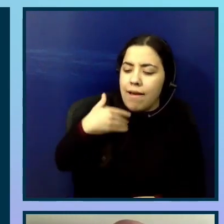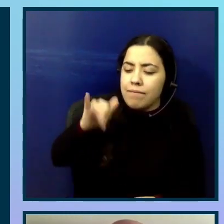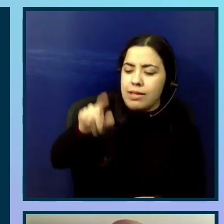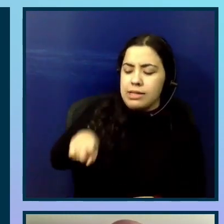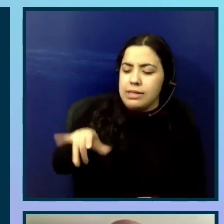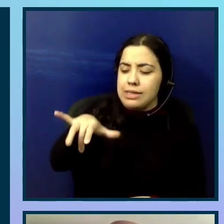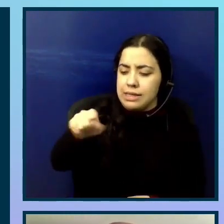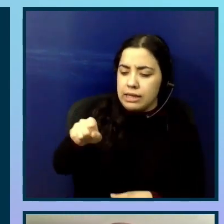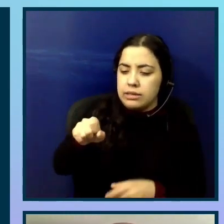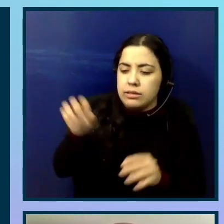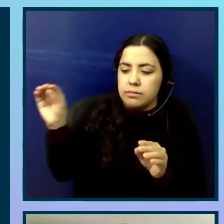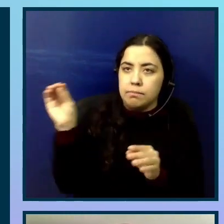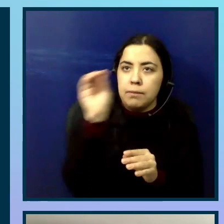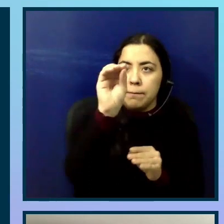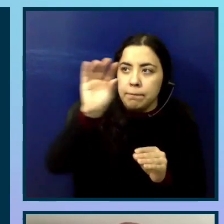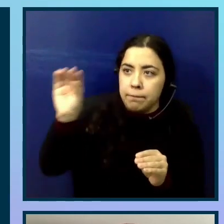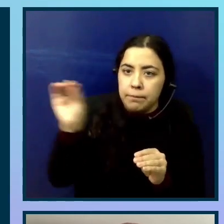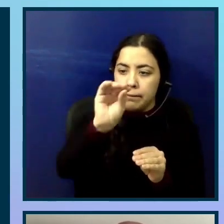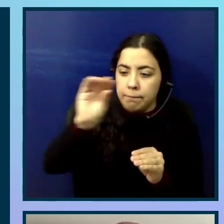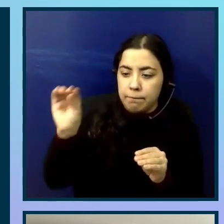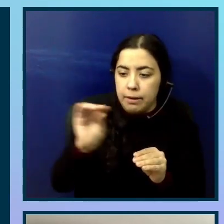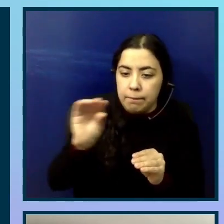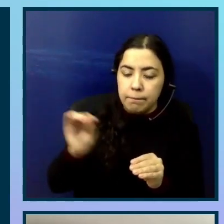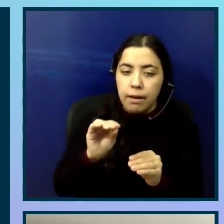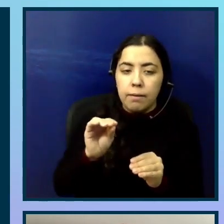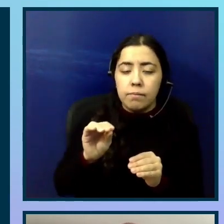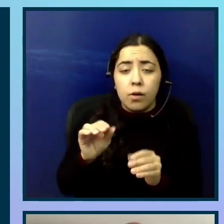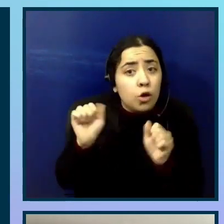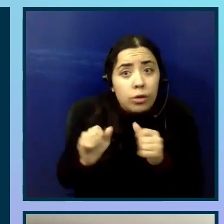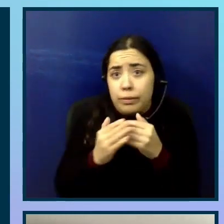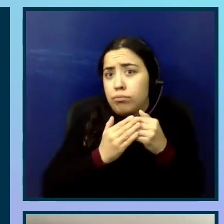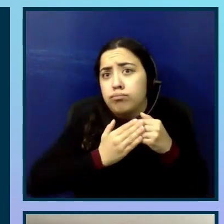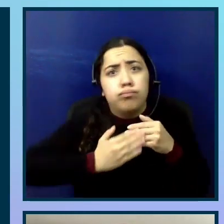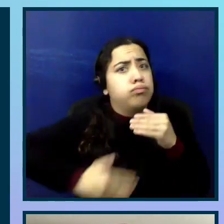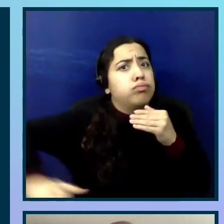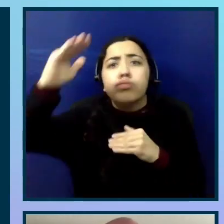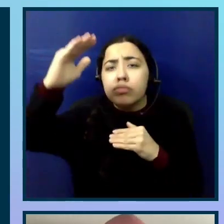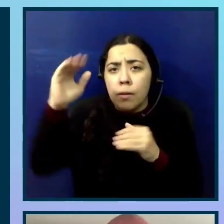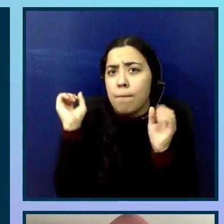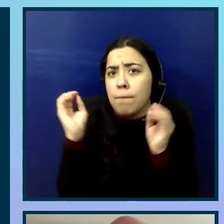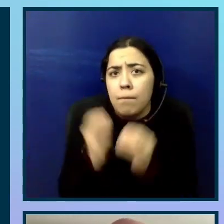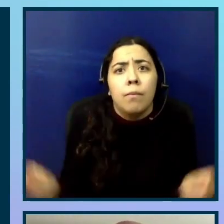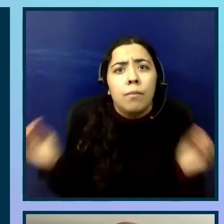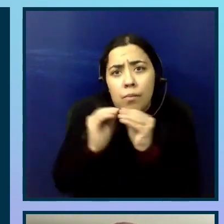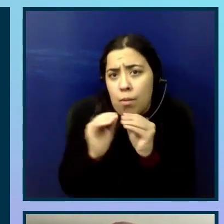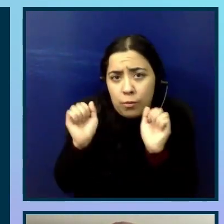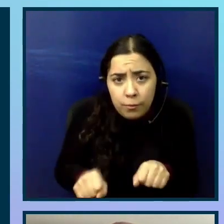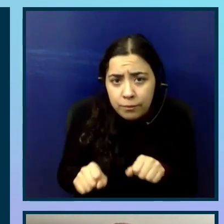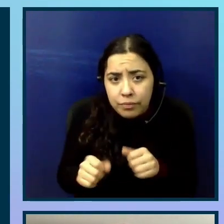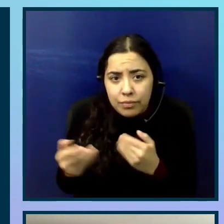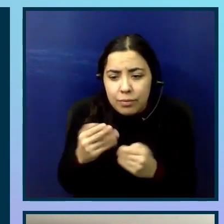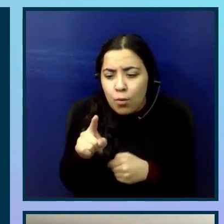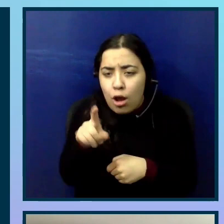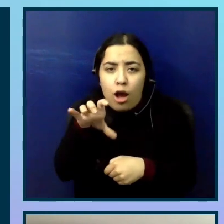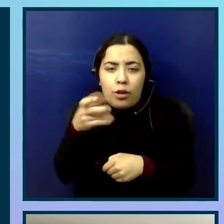of that person's need to be able to take that data and to be able to find a hundred of them within a study group or 300 of them within a study group.